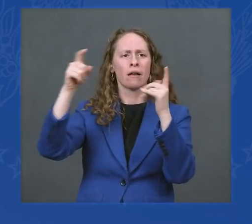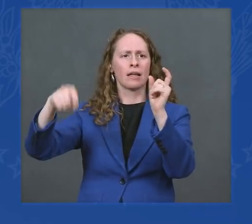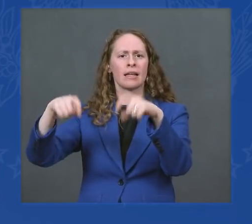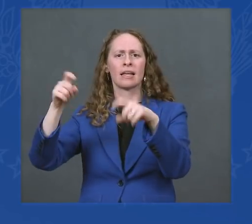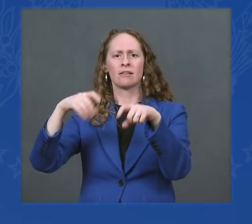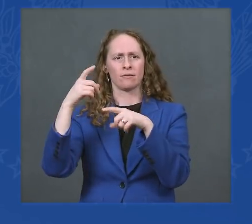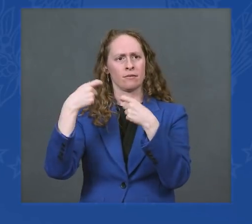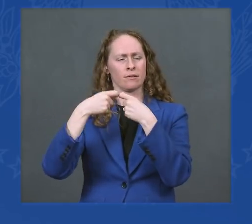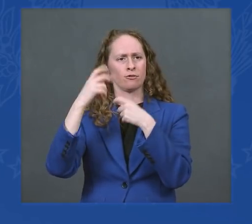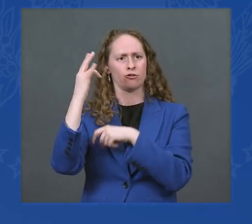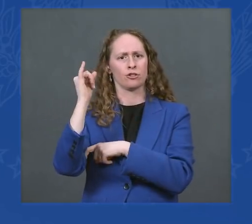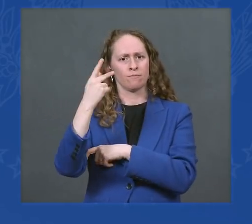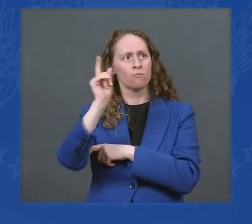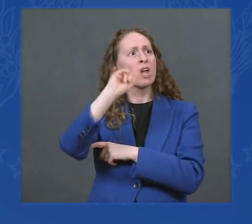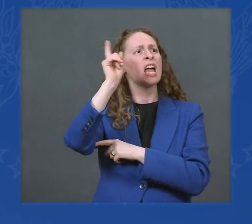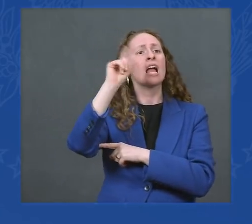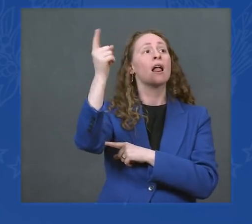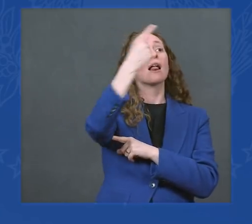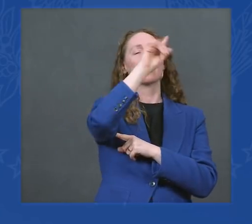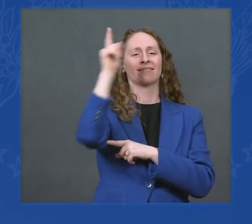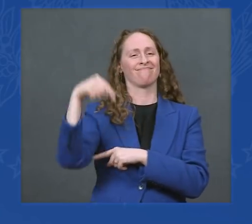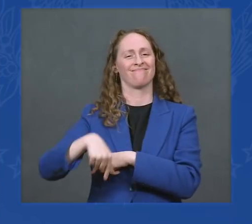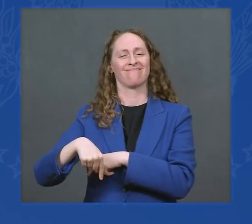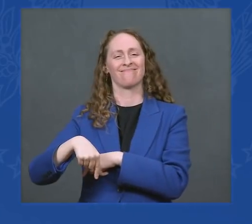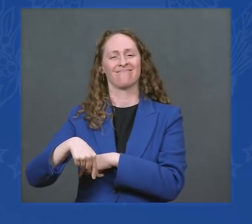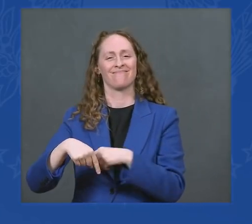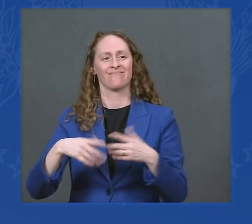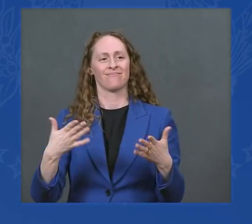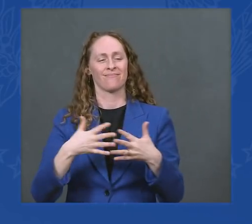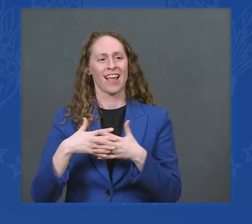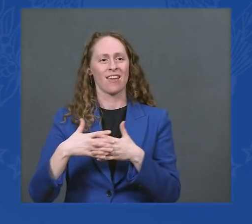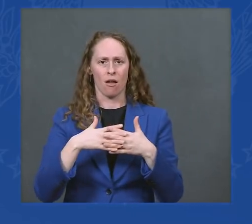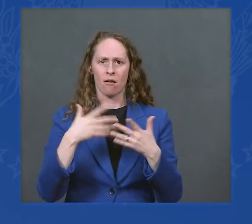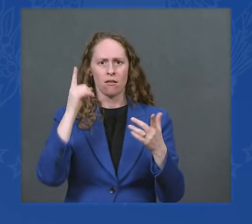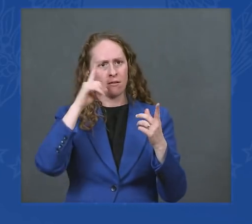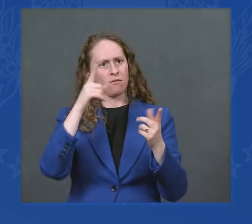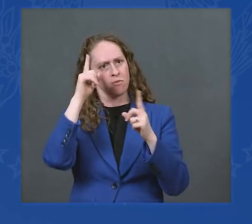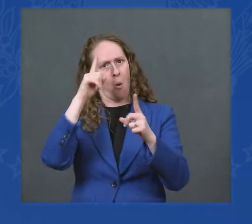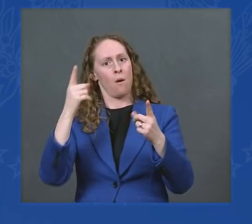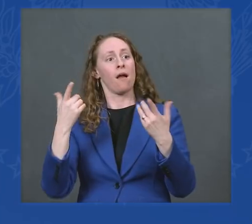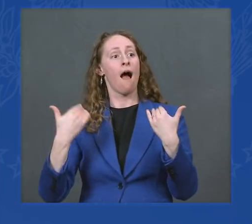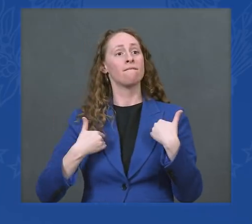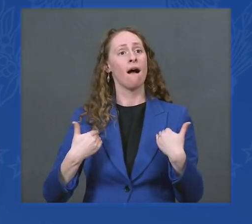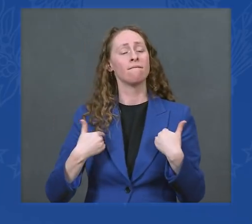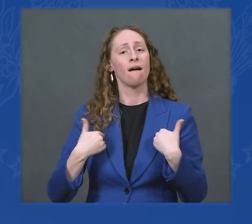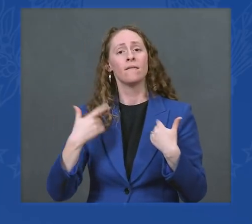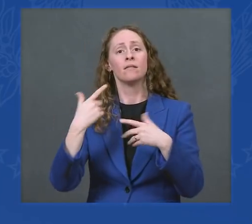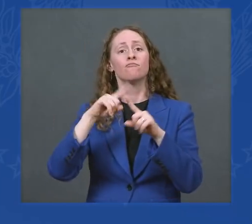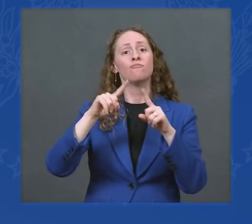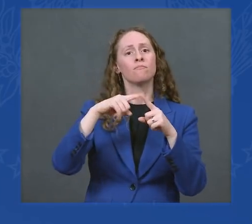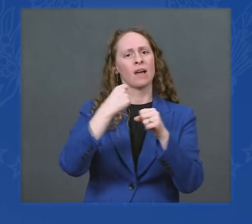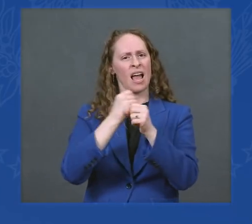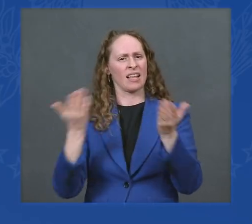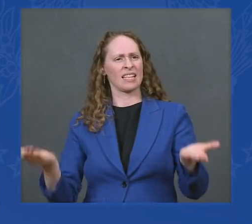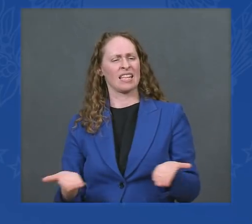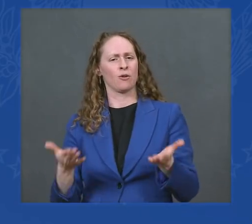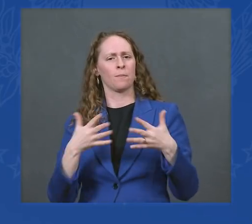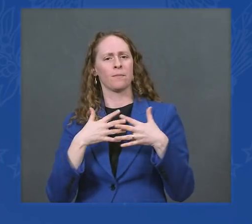And it's going to help ease inflation. One of the reasons automobiles cost so much is -- they're responsible for one-fifth of the recent inflation --